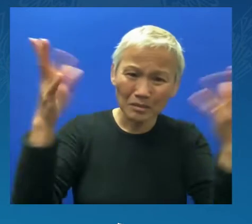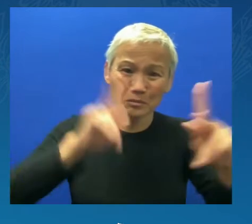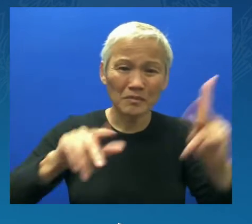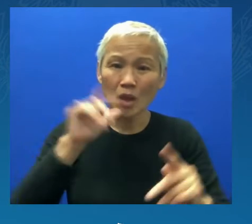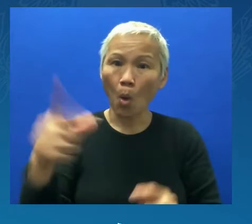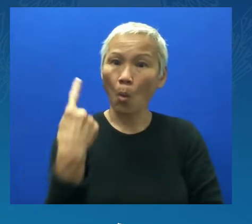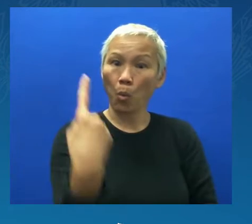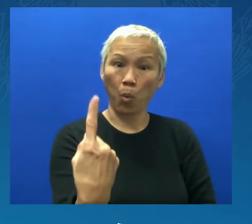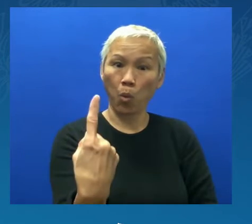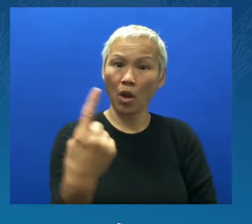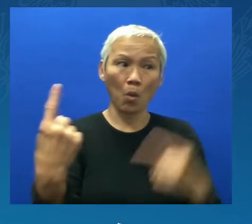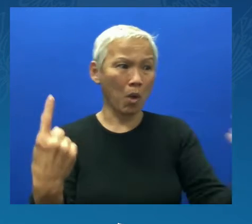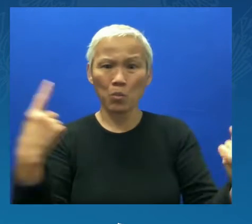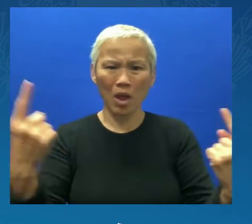and remind people they're not alone.